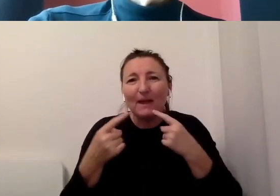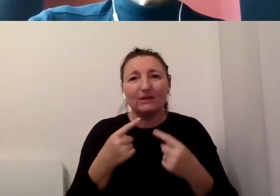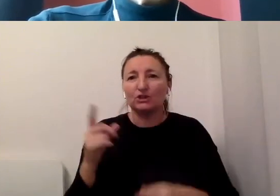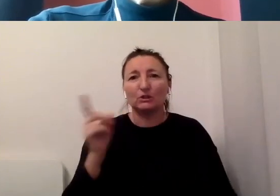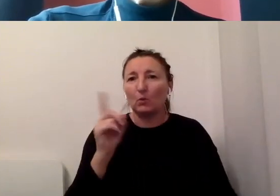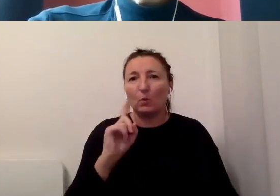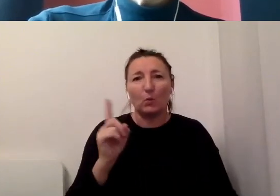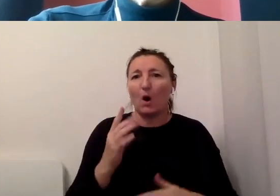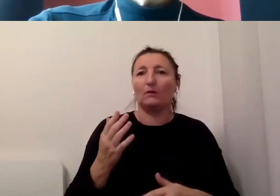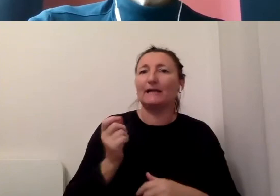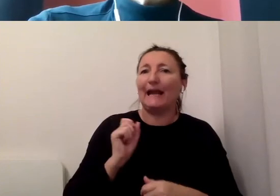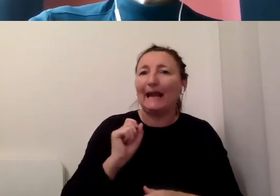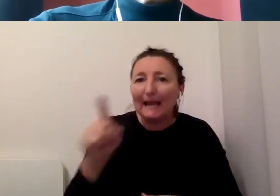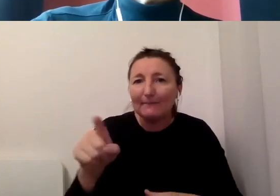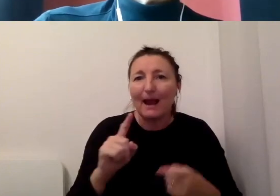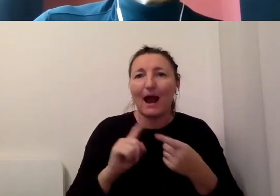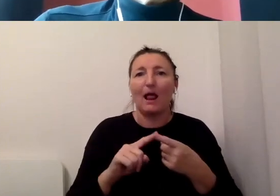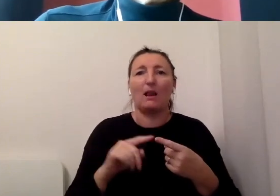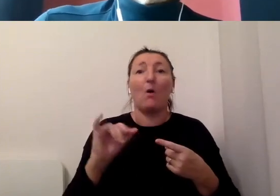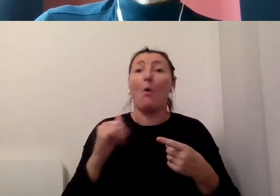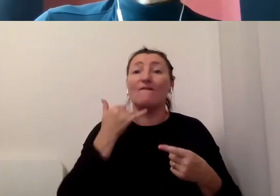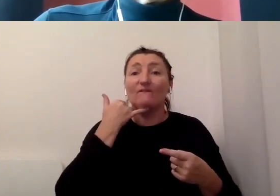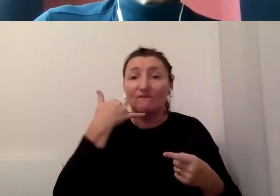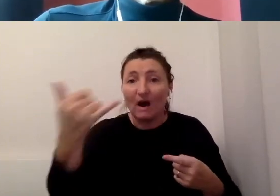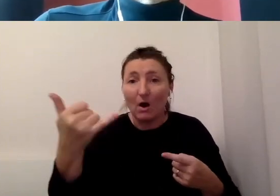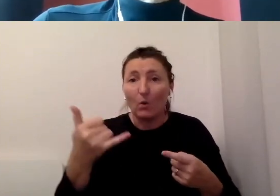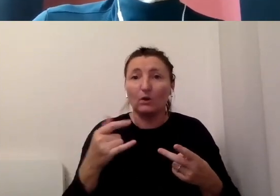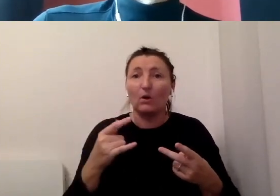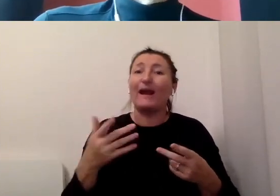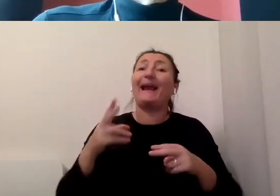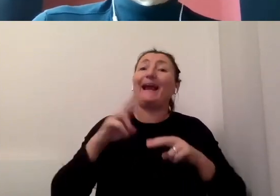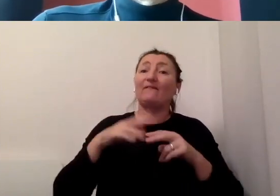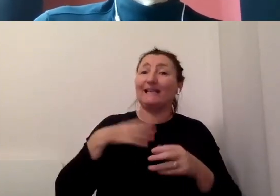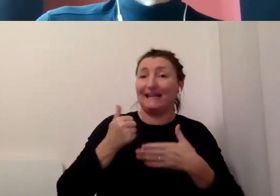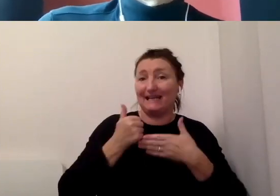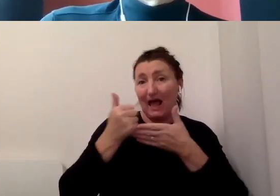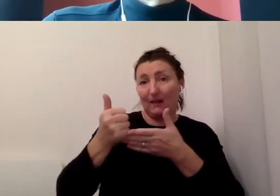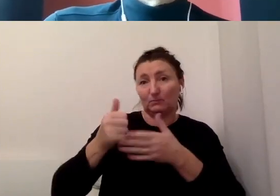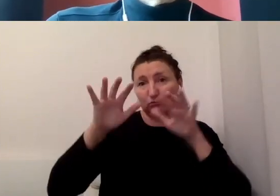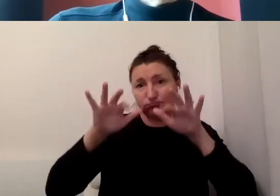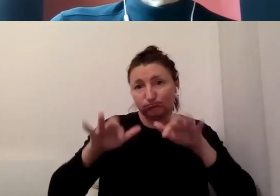and or, who you need to phone if you want help with applying. So thank you very much for joining